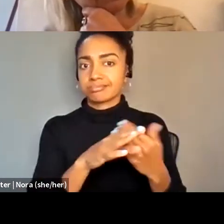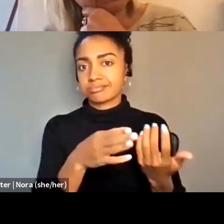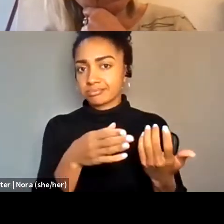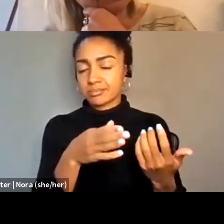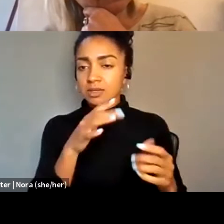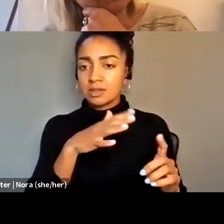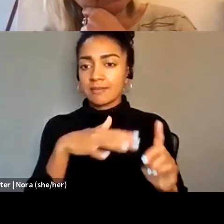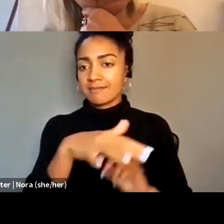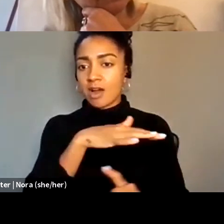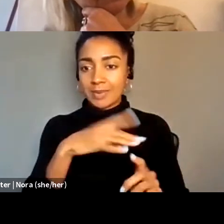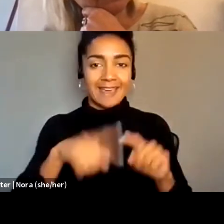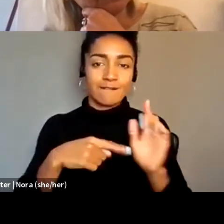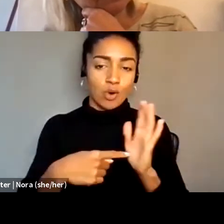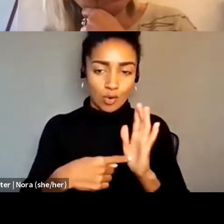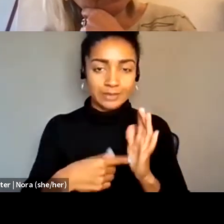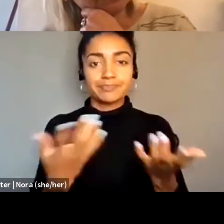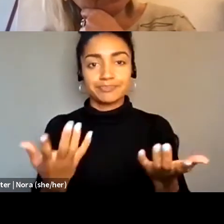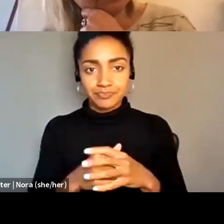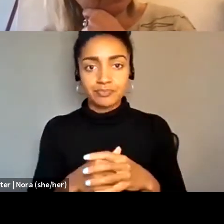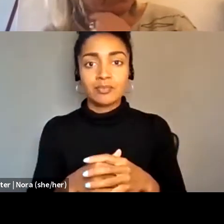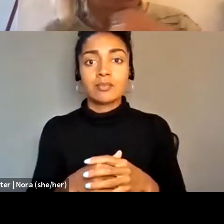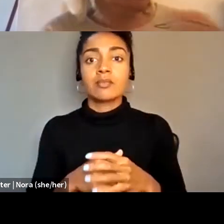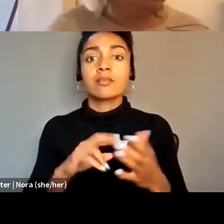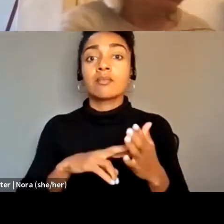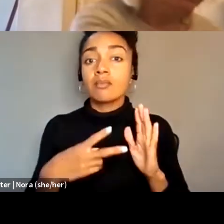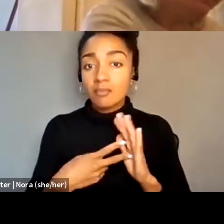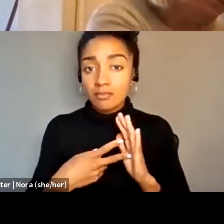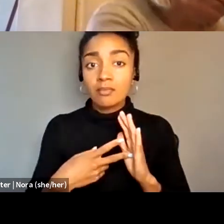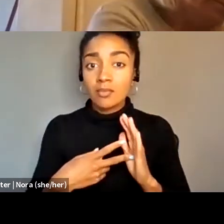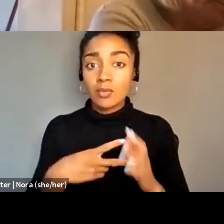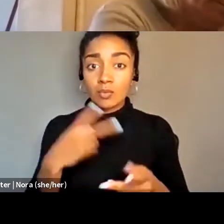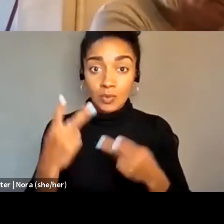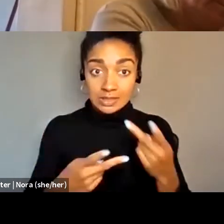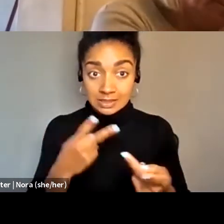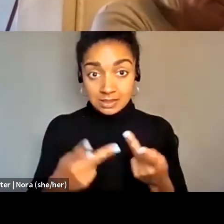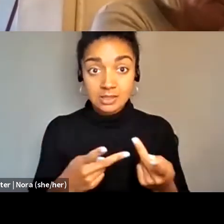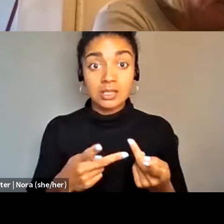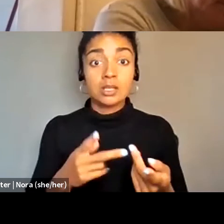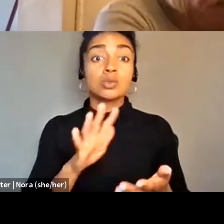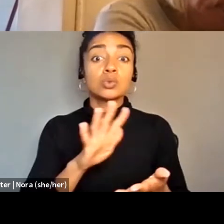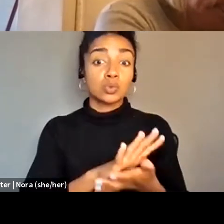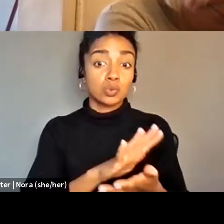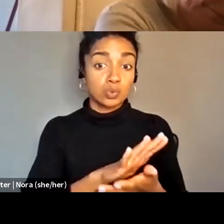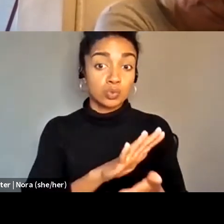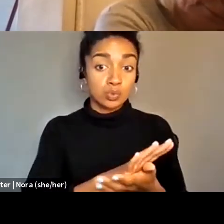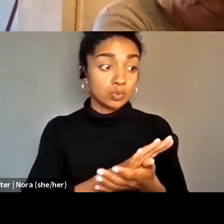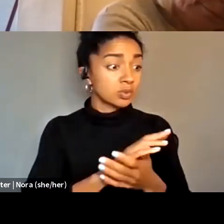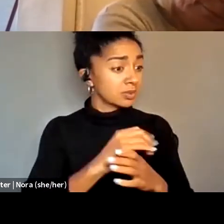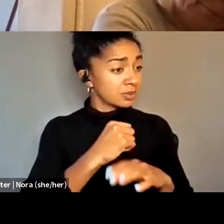where the children are living. Avoid boarding, also introduced a lot of